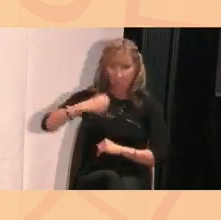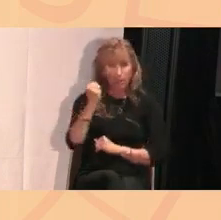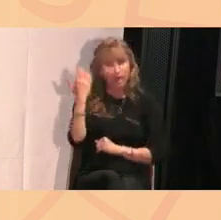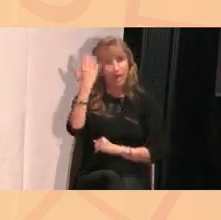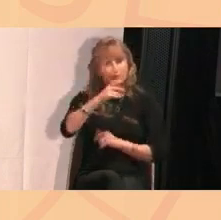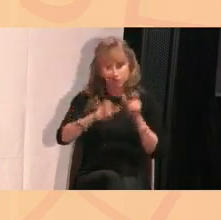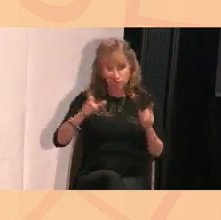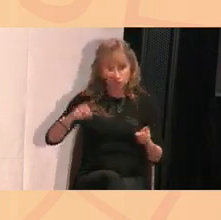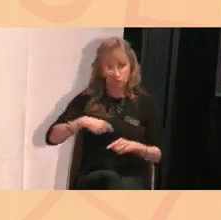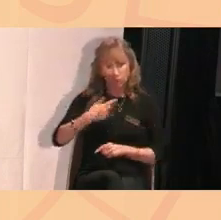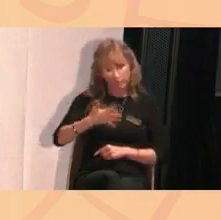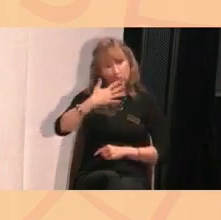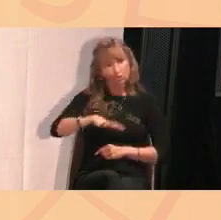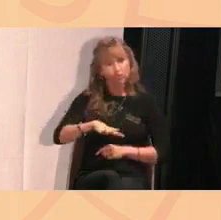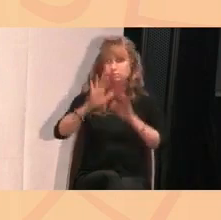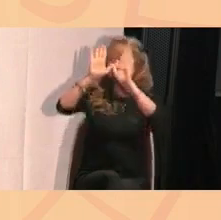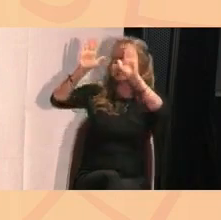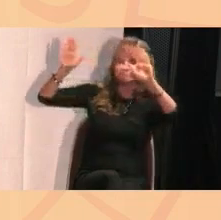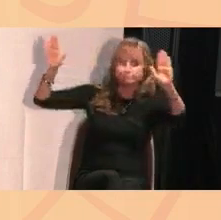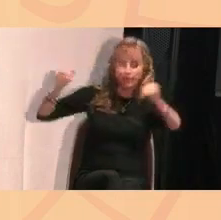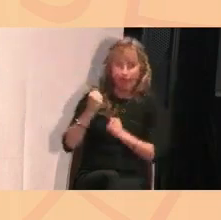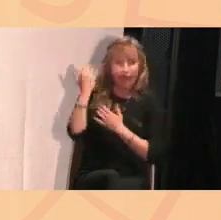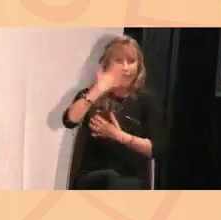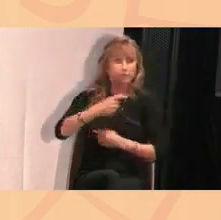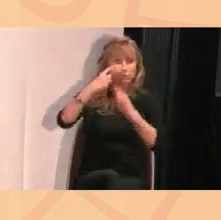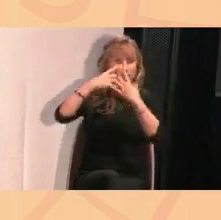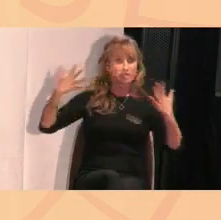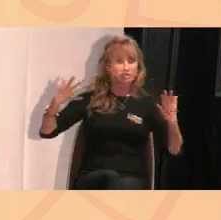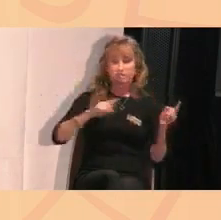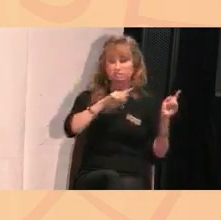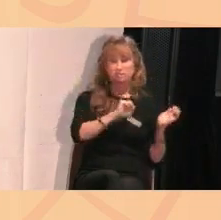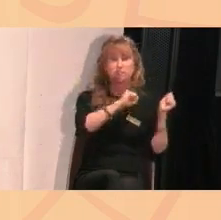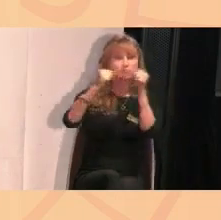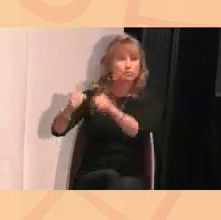lead you to a primary voice from that site.